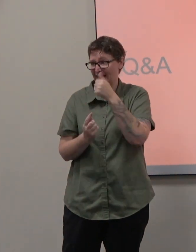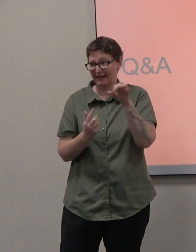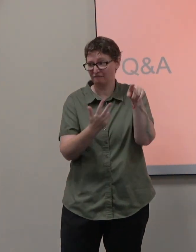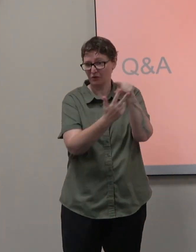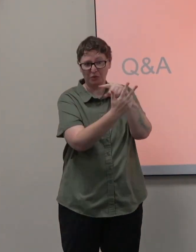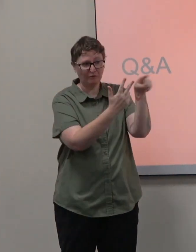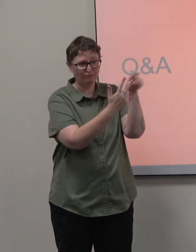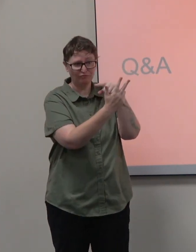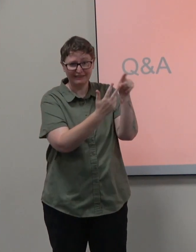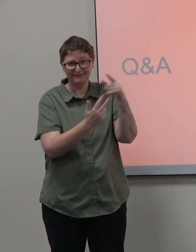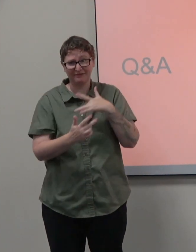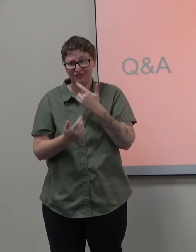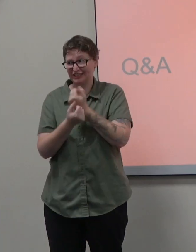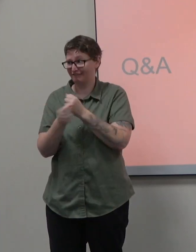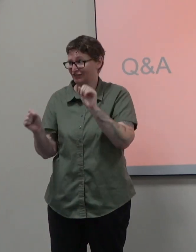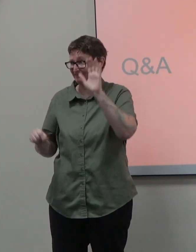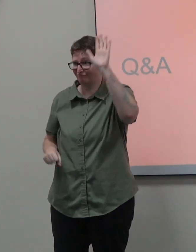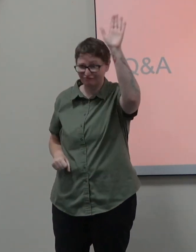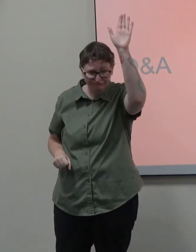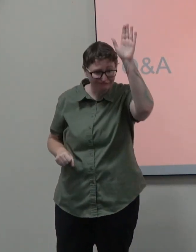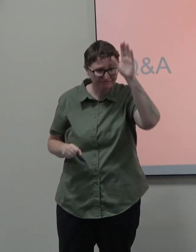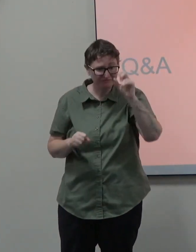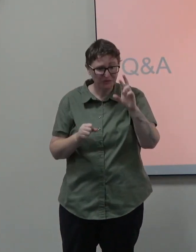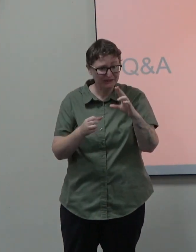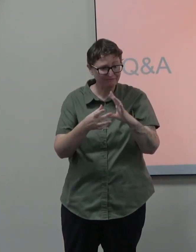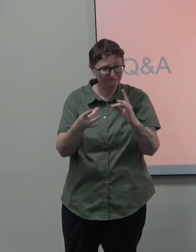for any of the RA's about their research. You can raise a hand if you're in the room